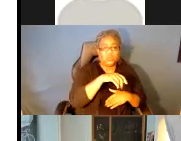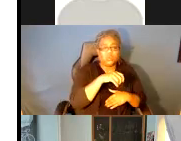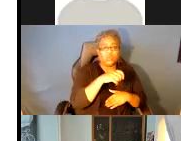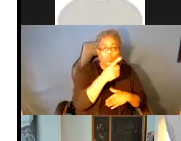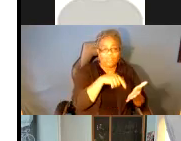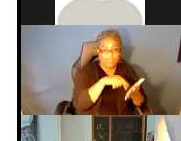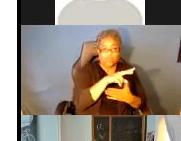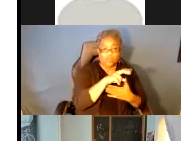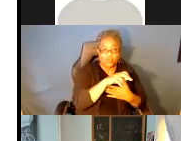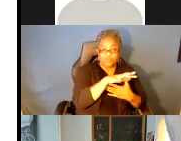Does that make sense, y'all?